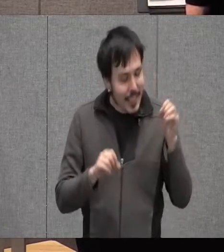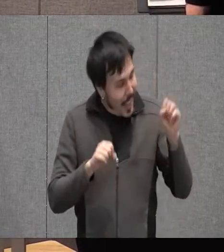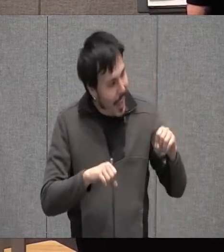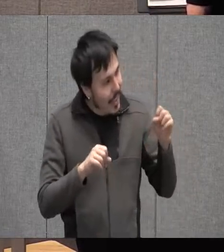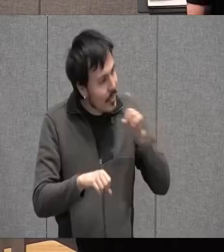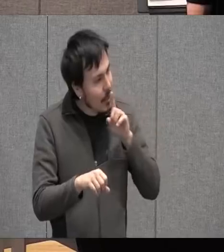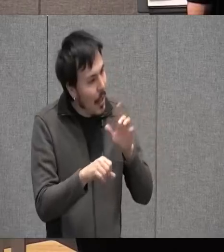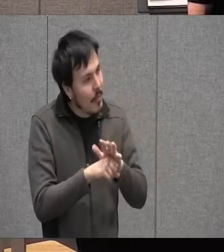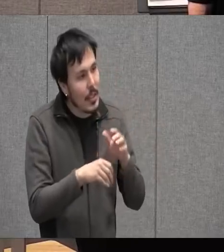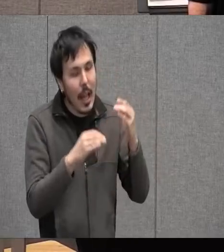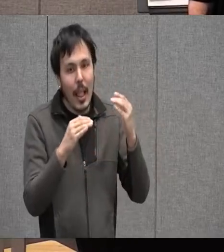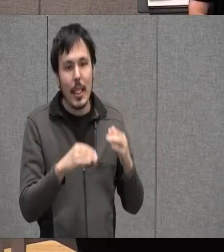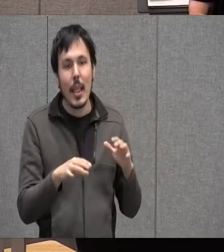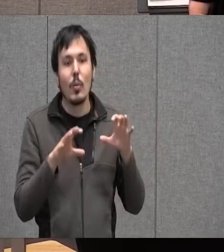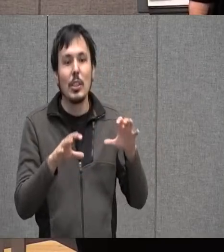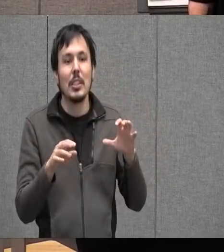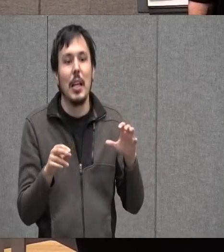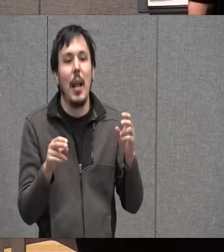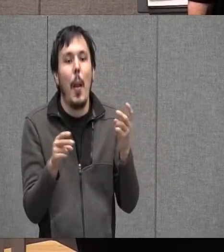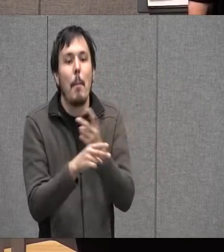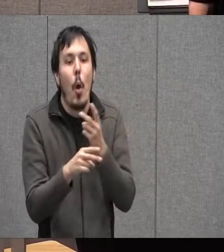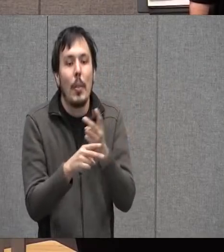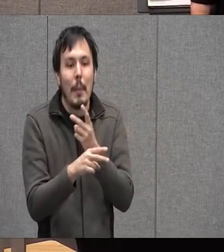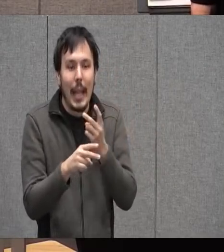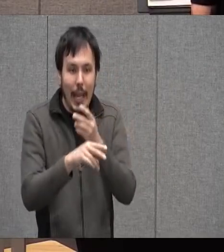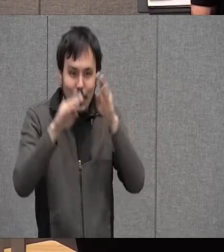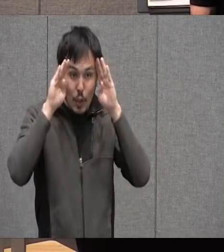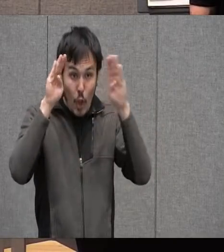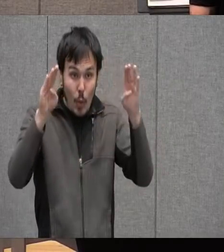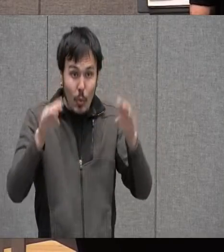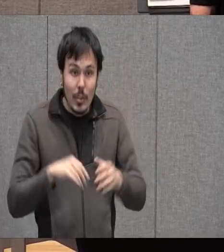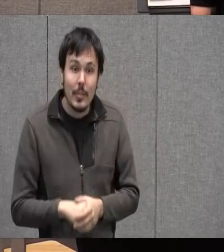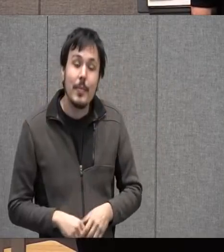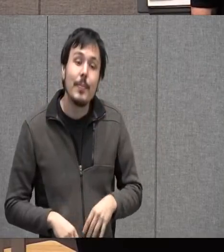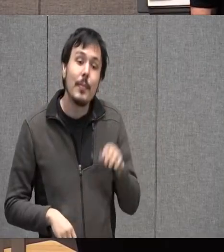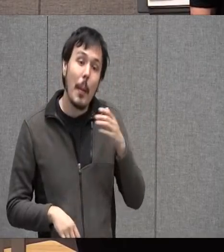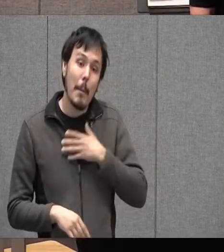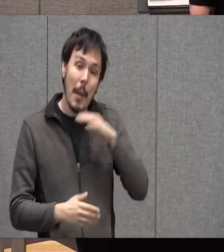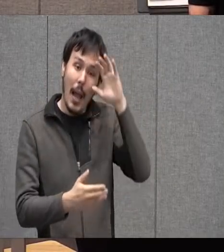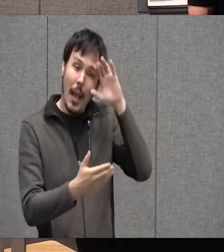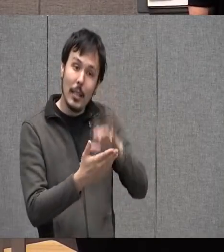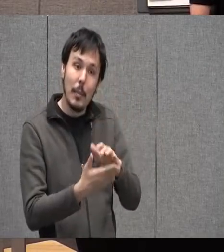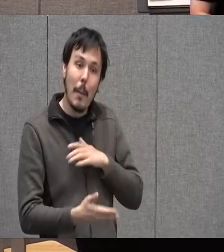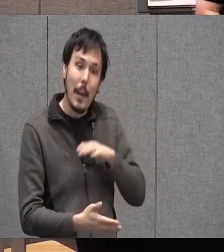by playing multiplication salute, which my husband and my son would be very proud